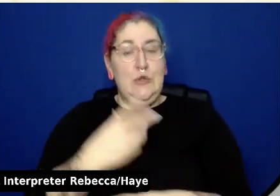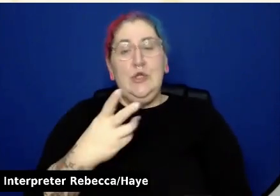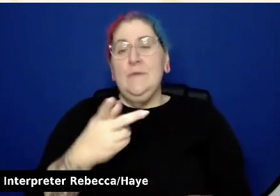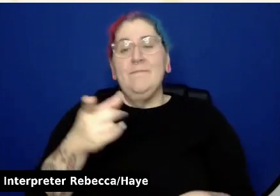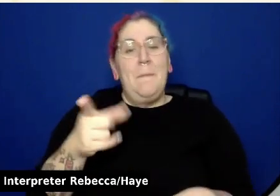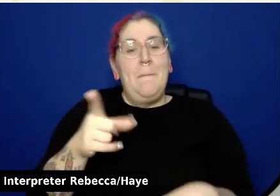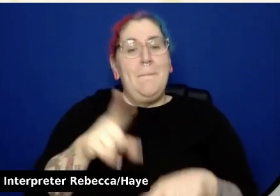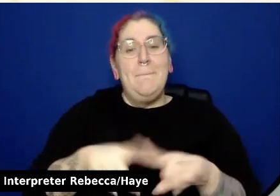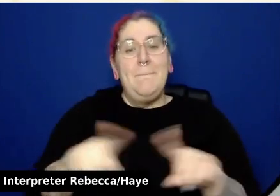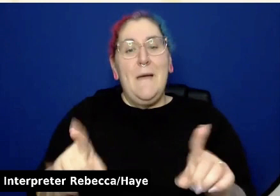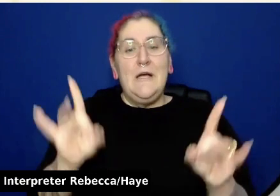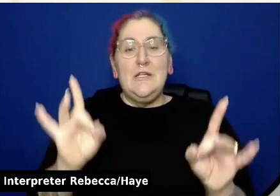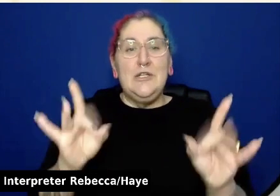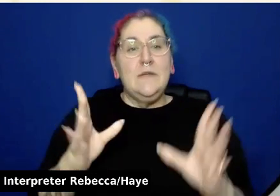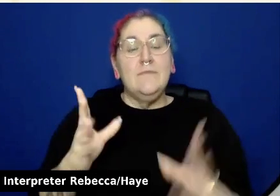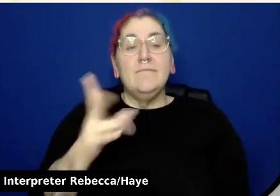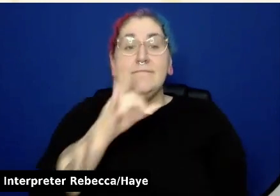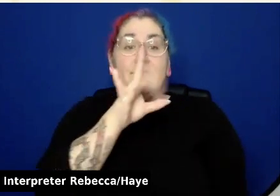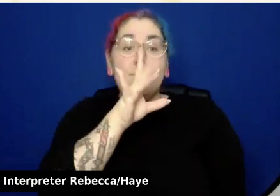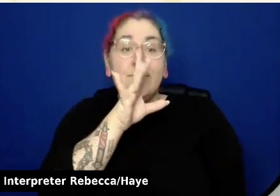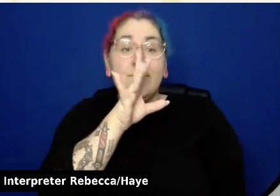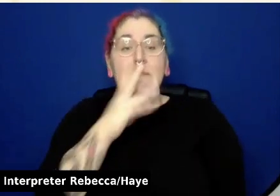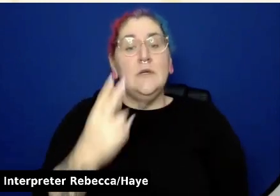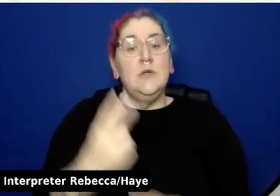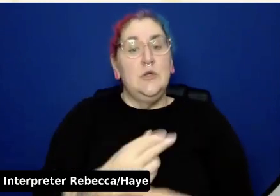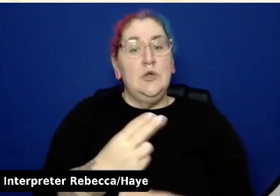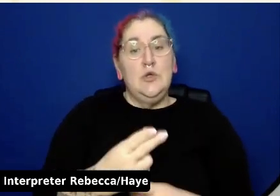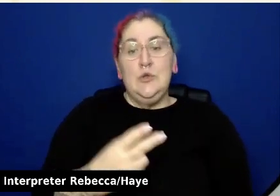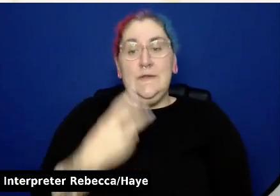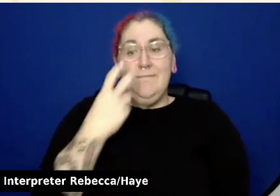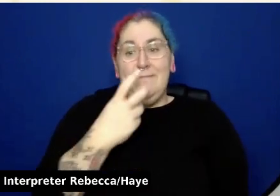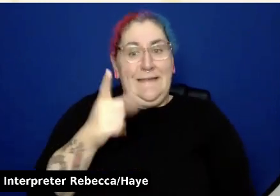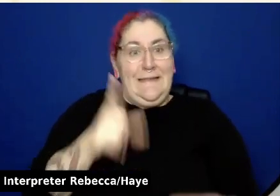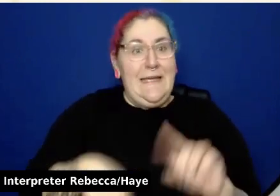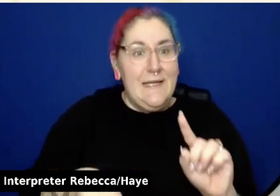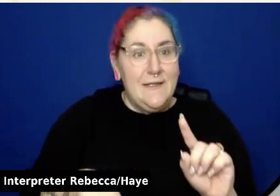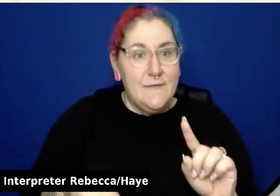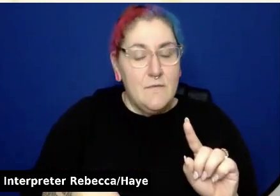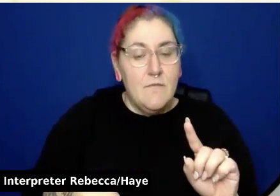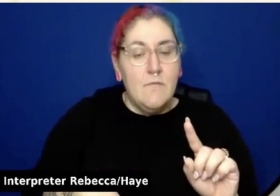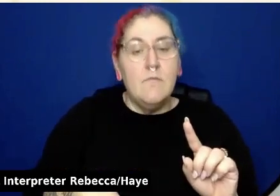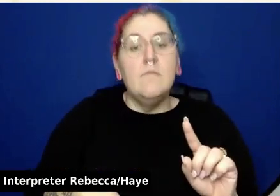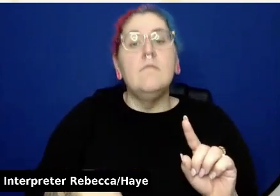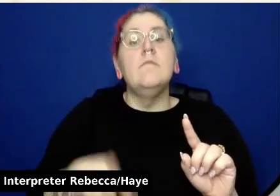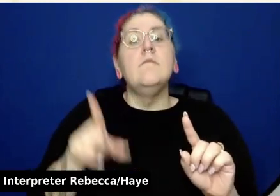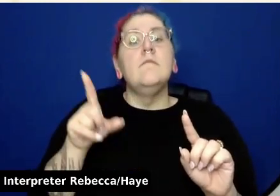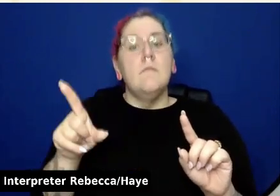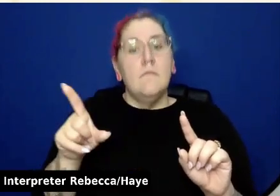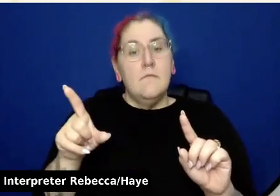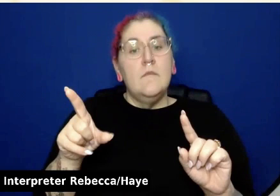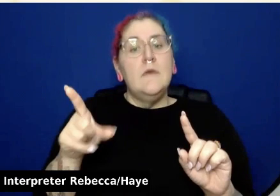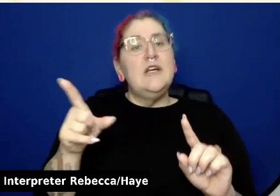So she uses speech input software to interact with the digital world. She is very fond of reading books.